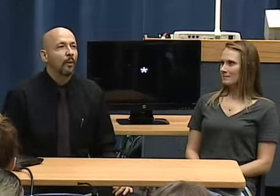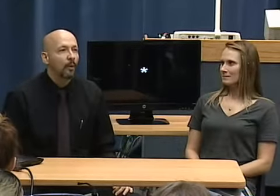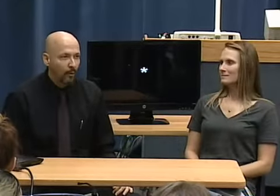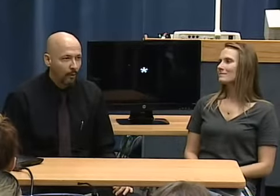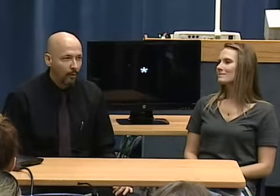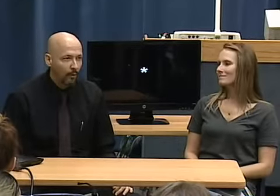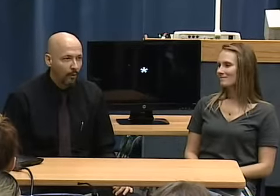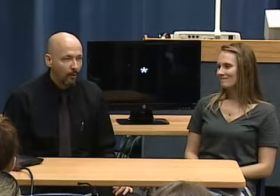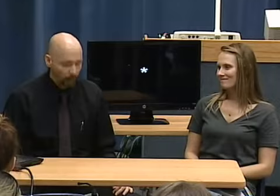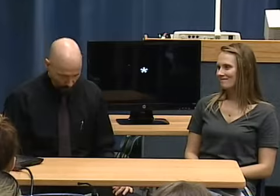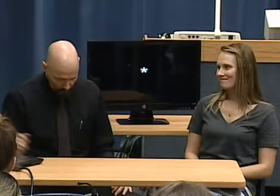Whew!